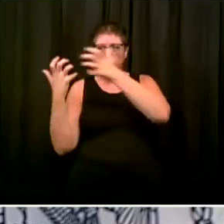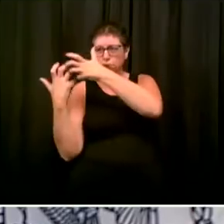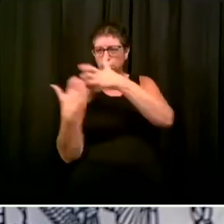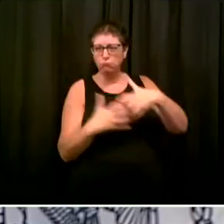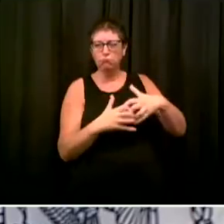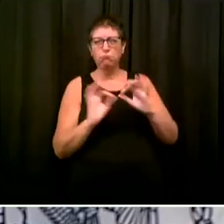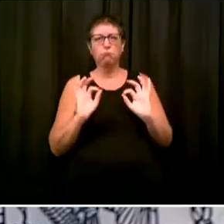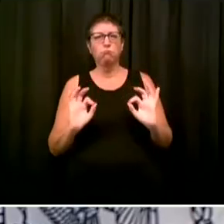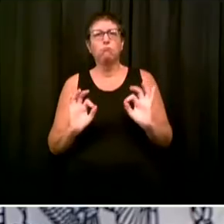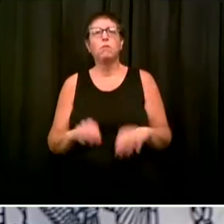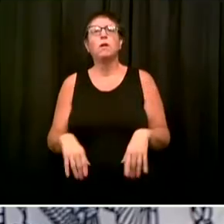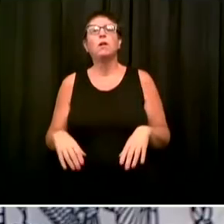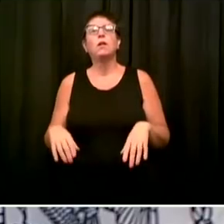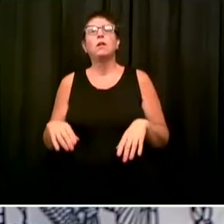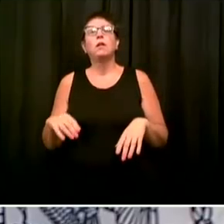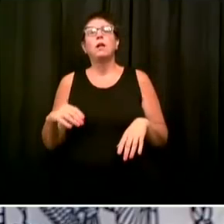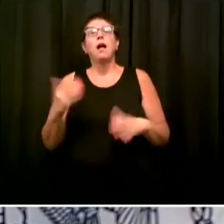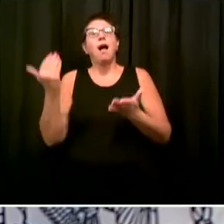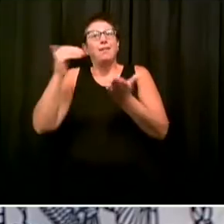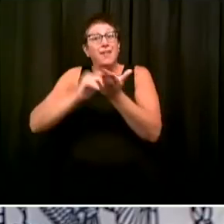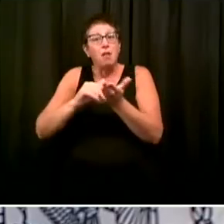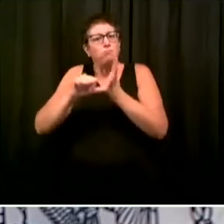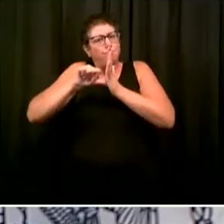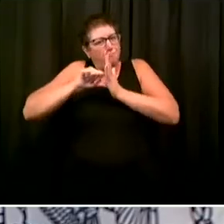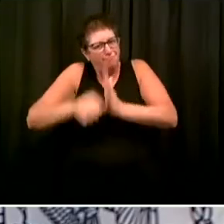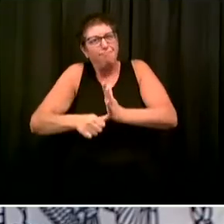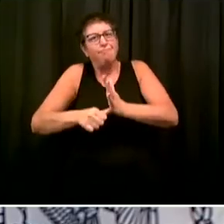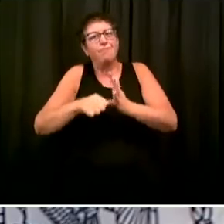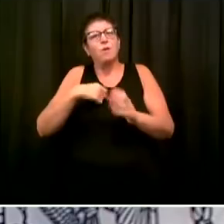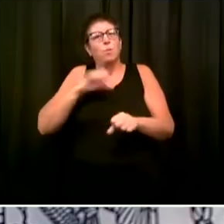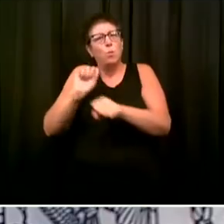FOLLOWED UP ON BUT I DON'T WANT PEOPLE TO VHAE A MISUENDRASTNDINGT, HE WORK HAS